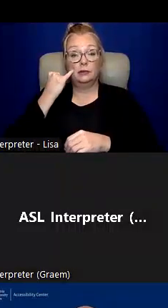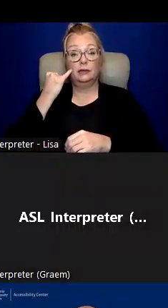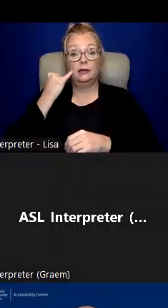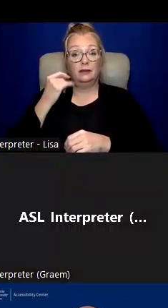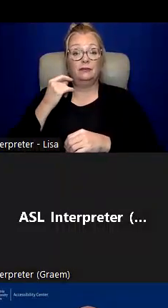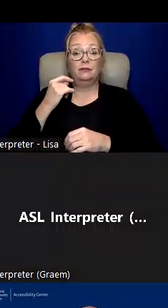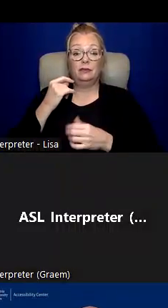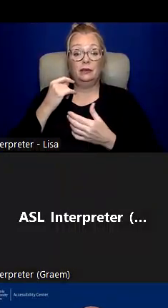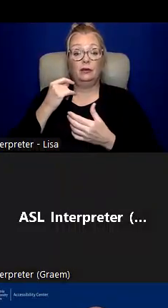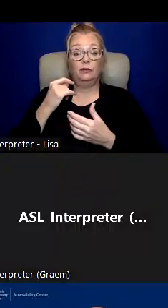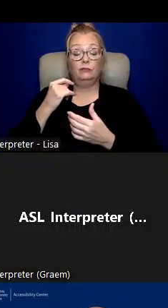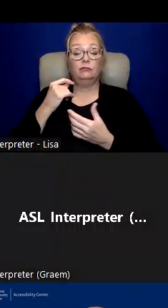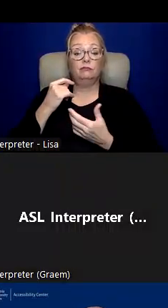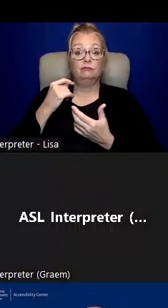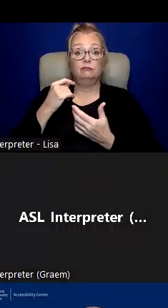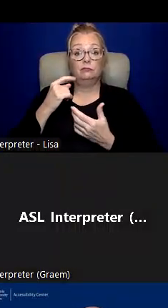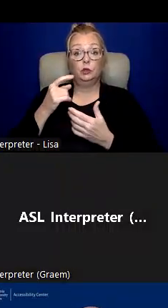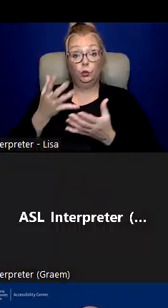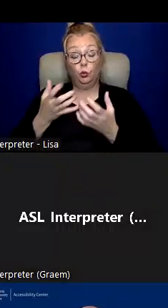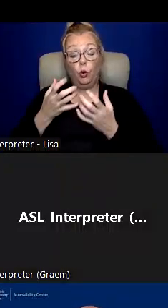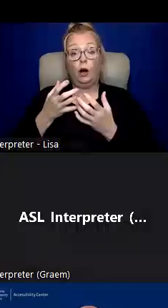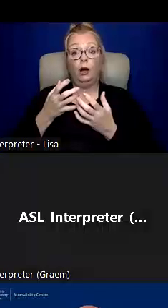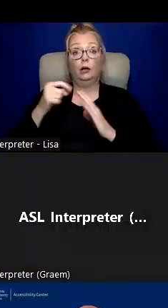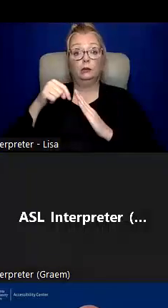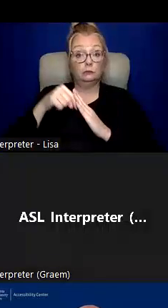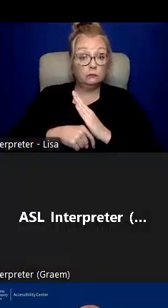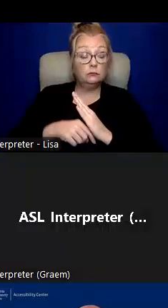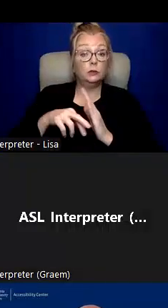assign someone to serve in the role of an accessibility reviewer.